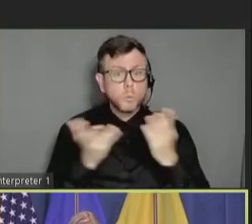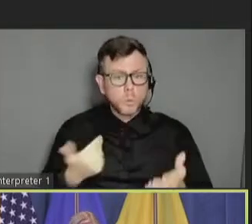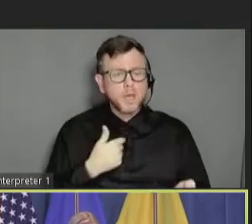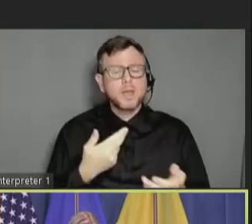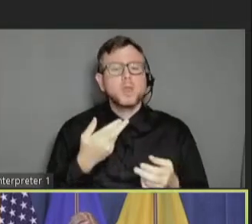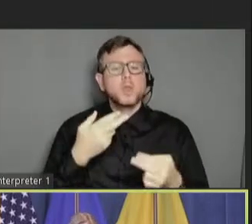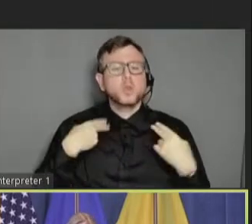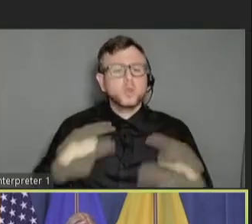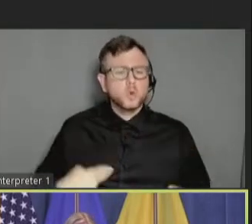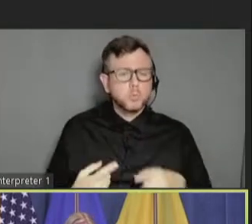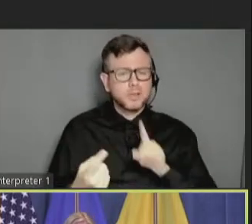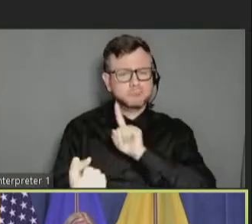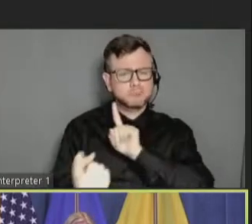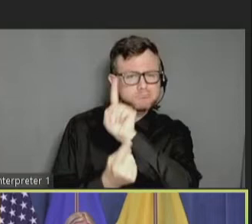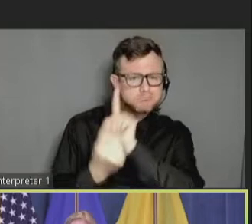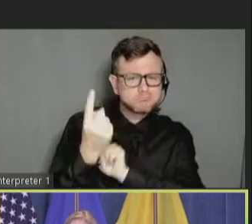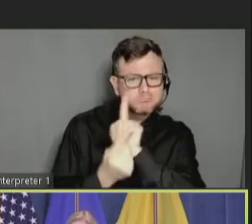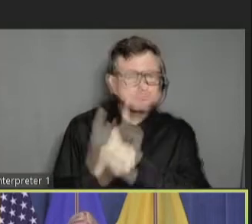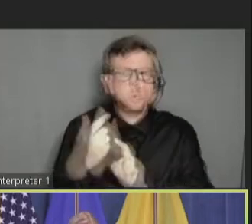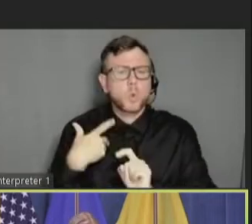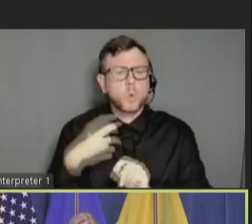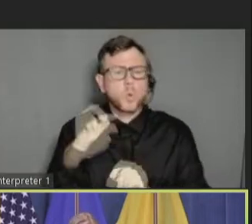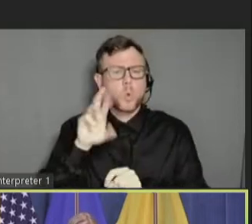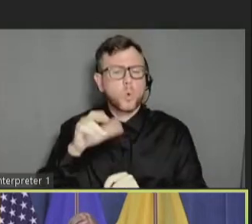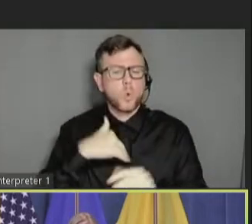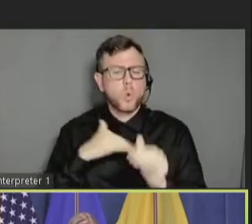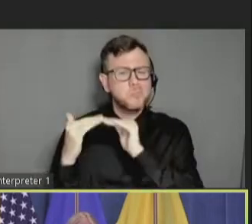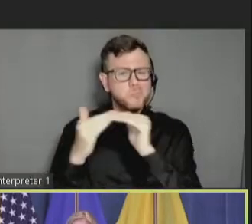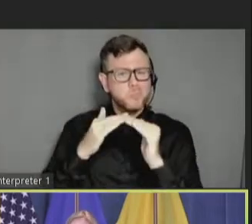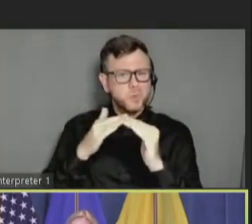pressure. So, even physicians and other health professionals may need to take off